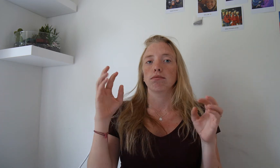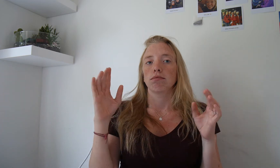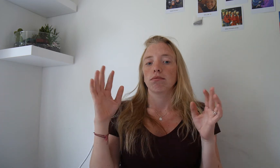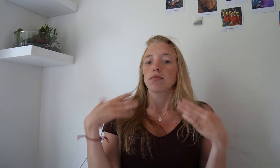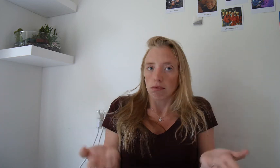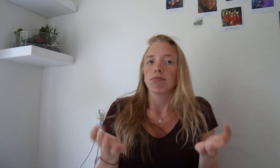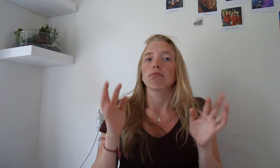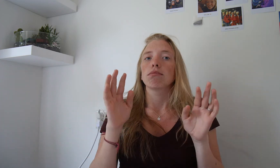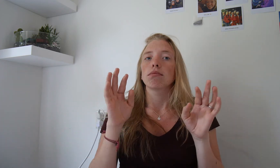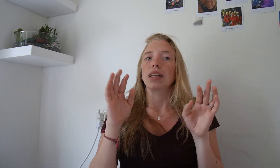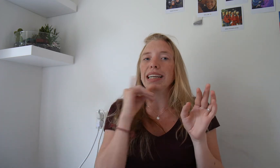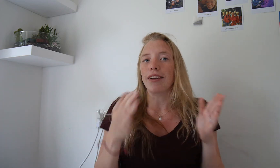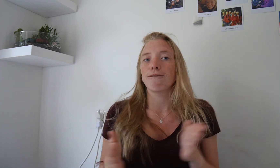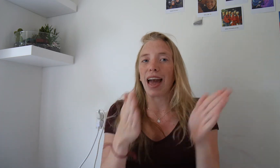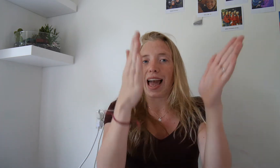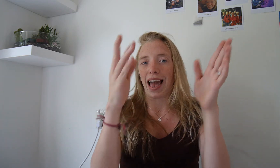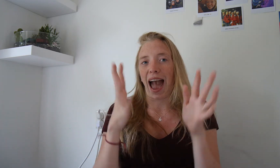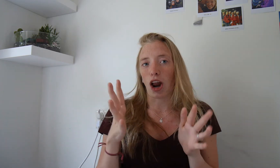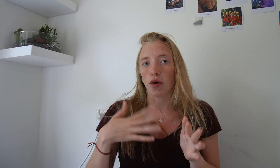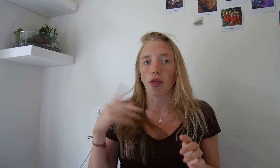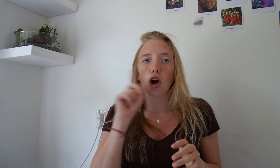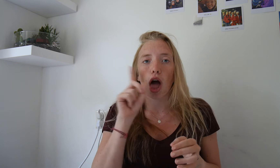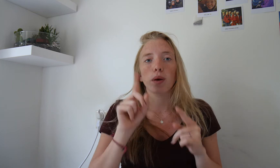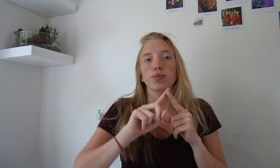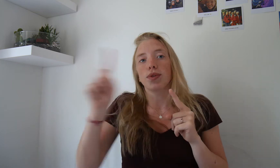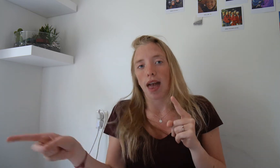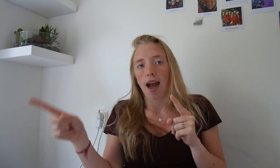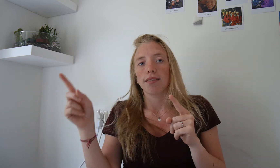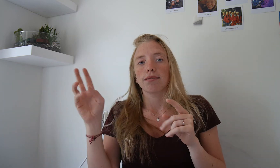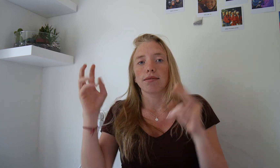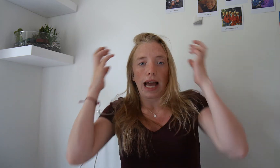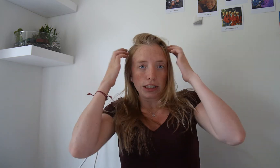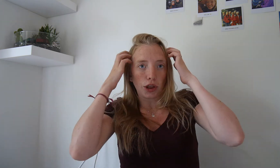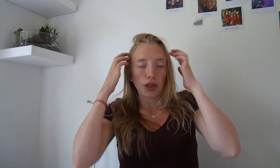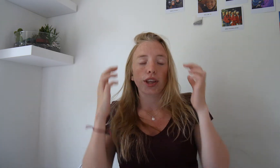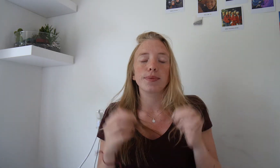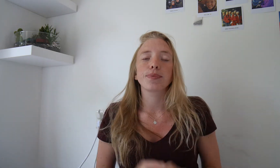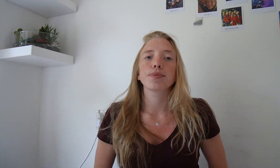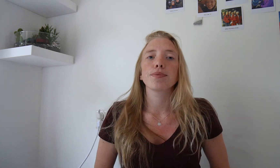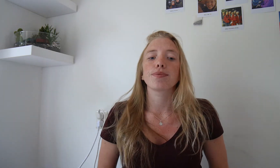This is ho wit works for somebody with a CI: from hearing the sounds to receiving te sounds in your brain.